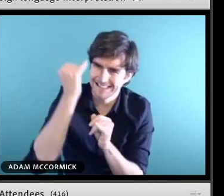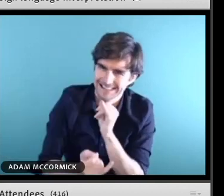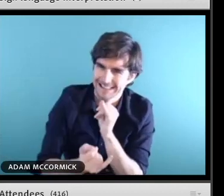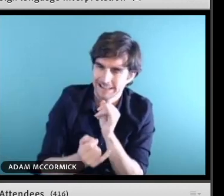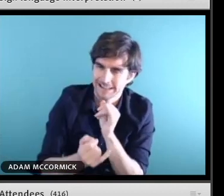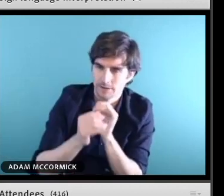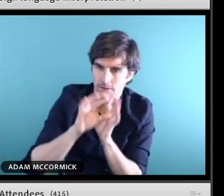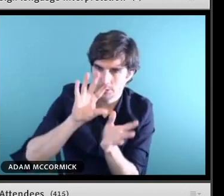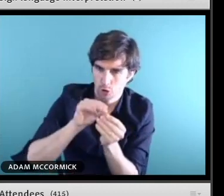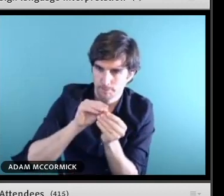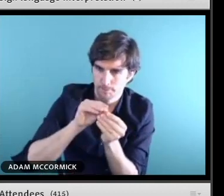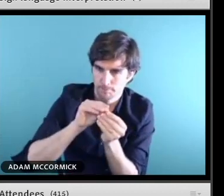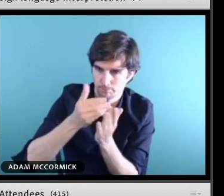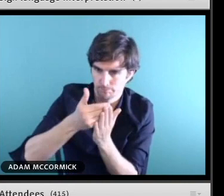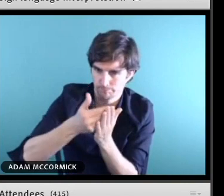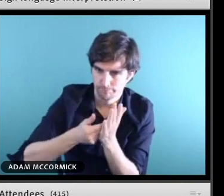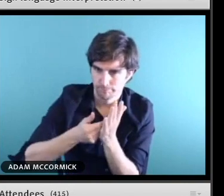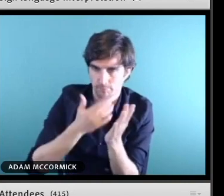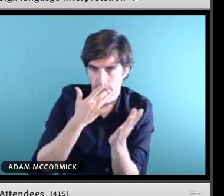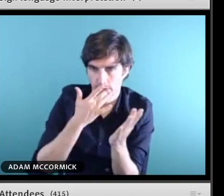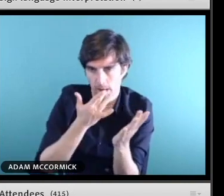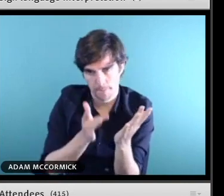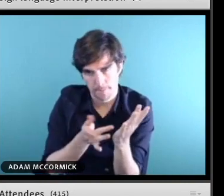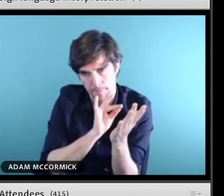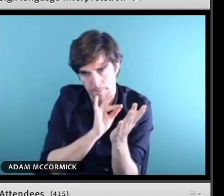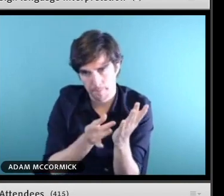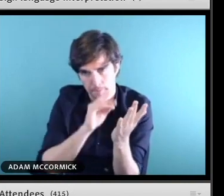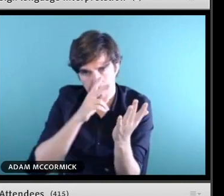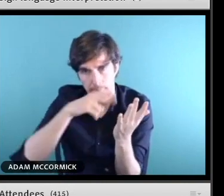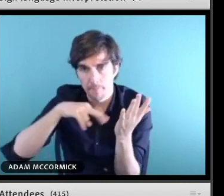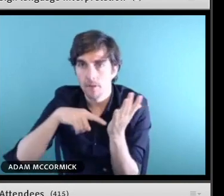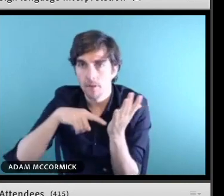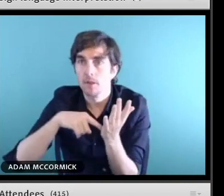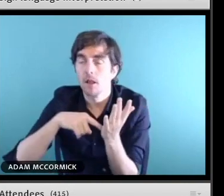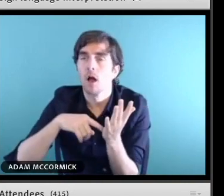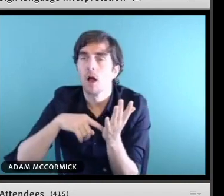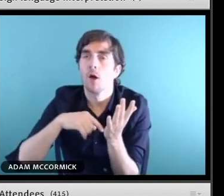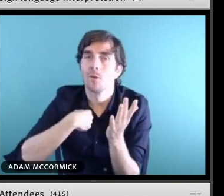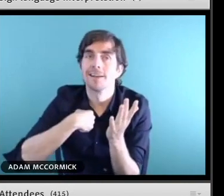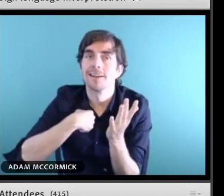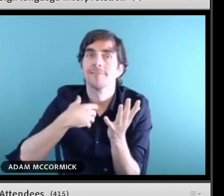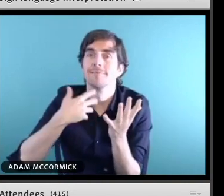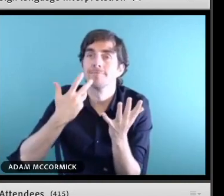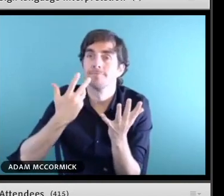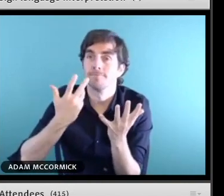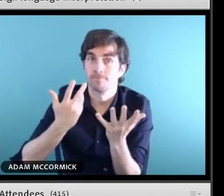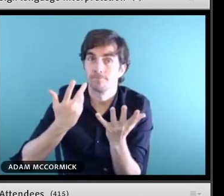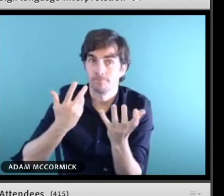interpreted with sign language. With this experience, they try and partner of three